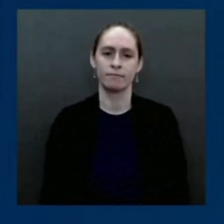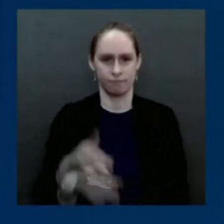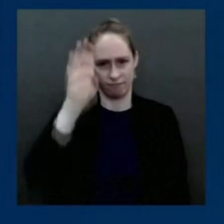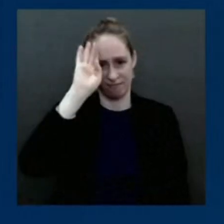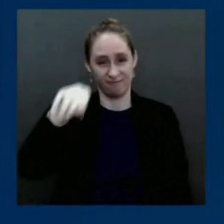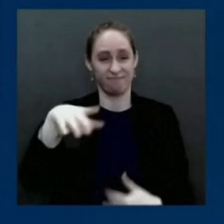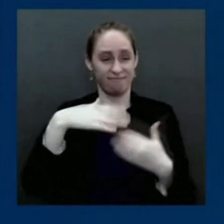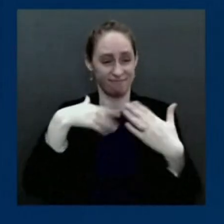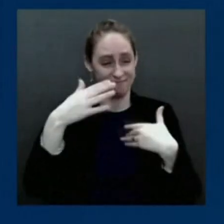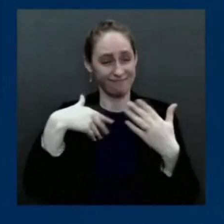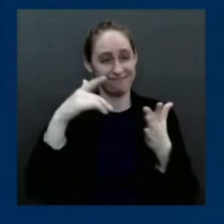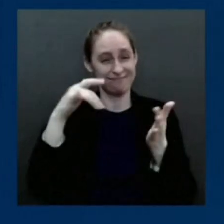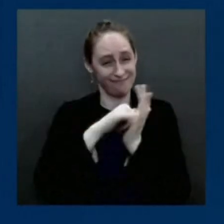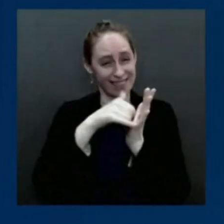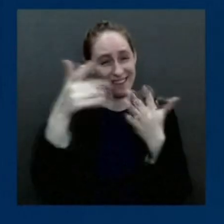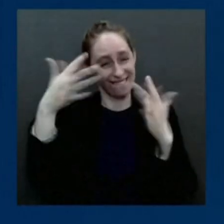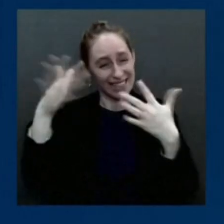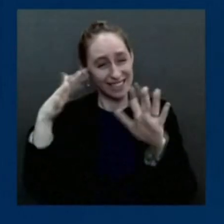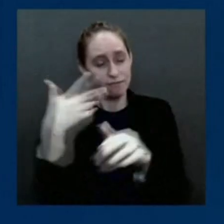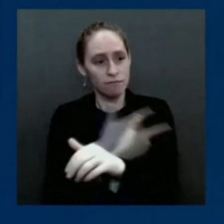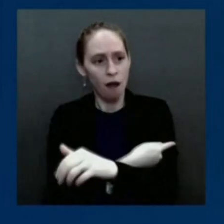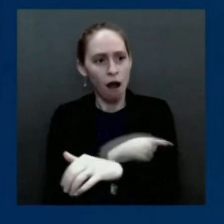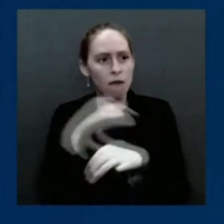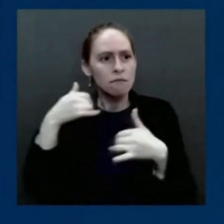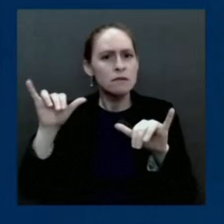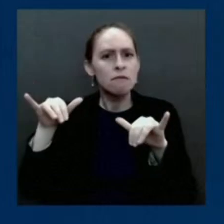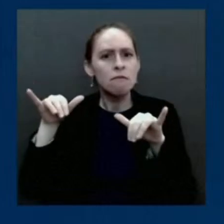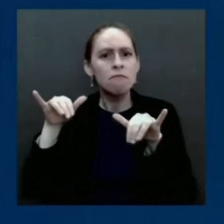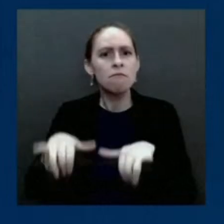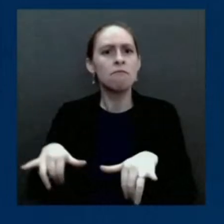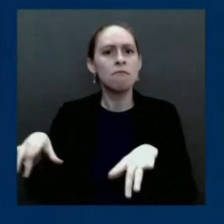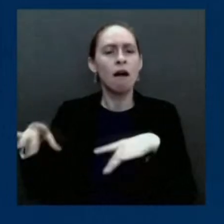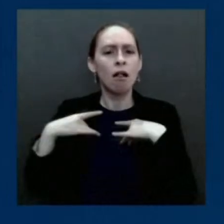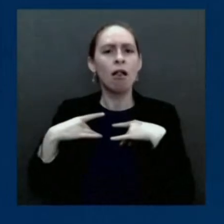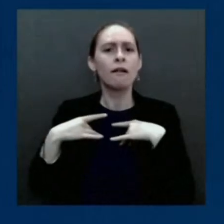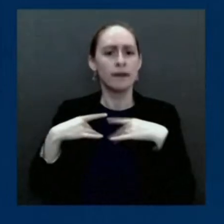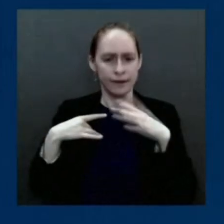WITH REGARDS TO IMMUNIZEATION VERY CLEARLY NOW WE HAVE A